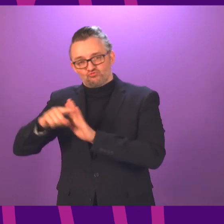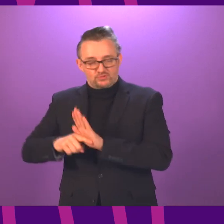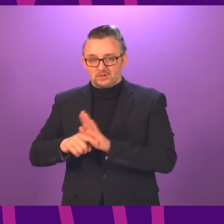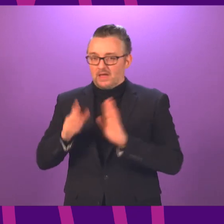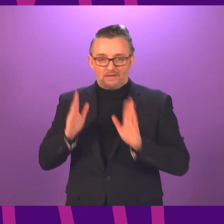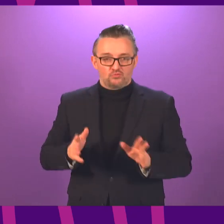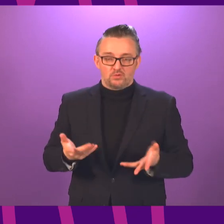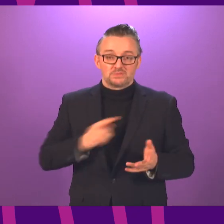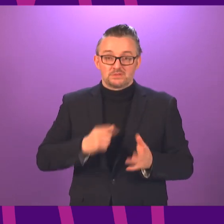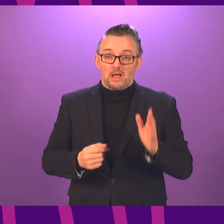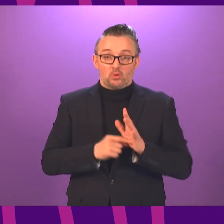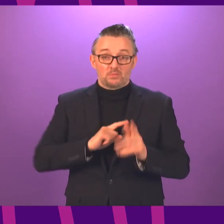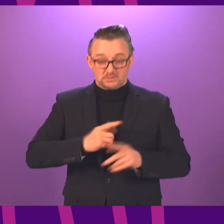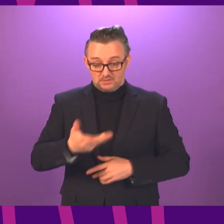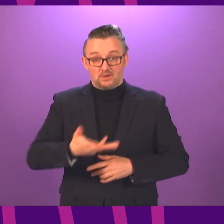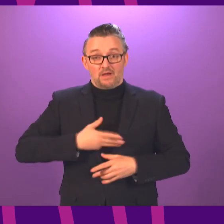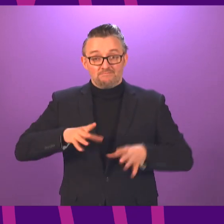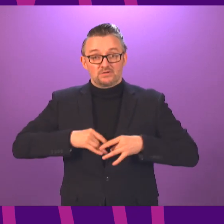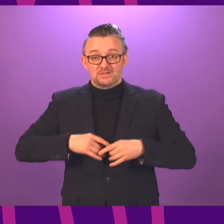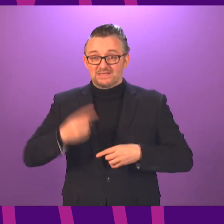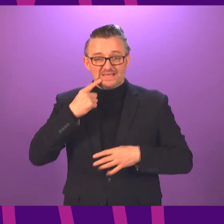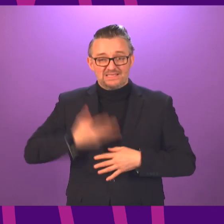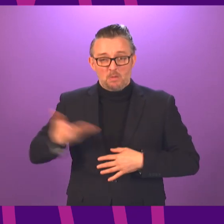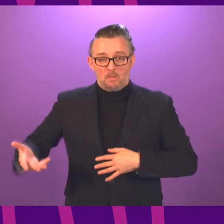That is essential when it is so transmissible and when case numbers are still quite high.